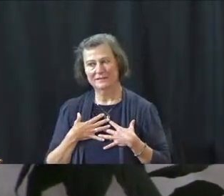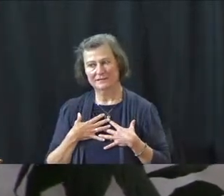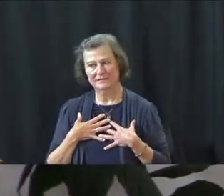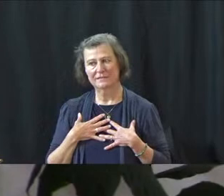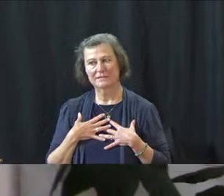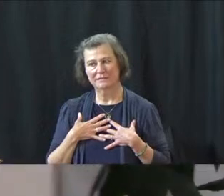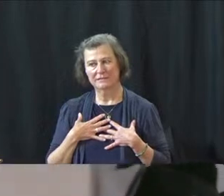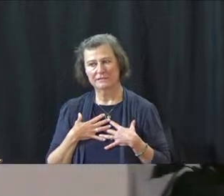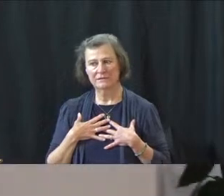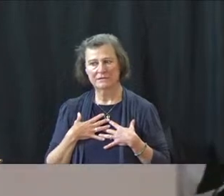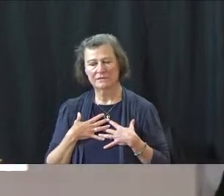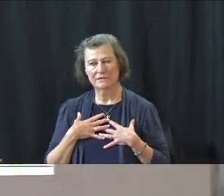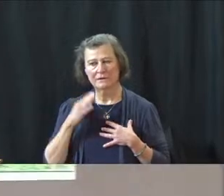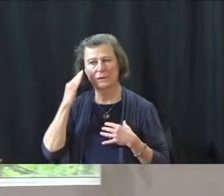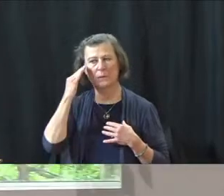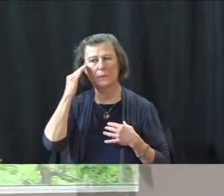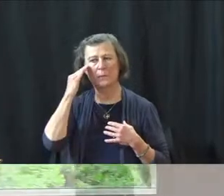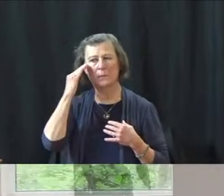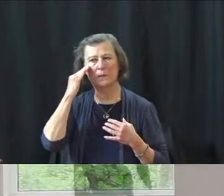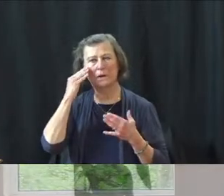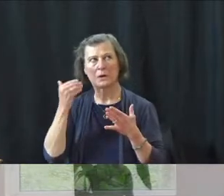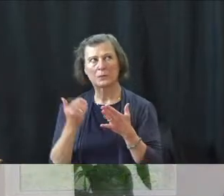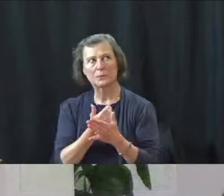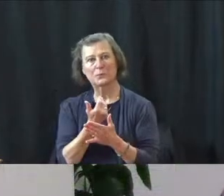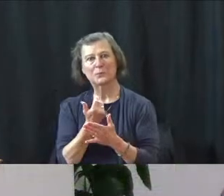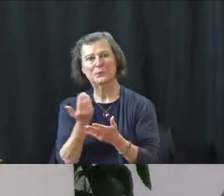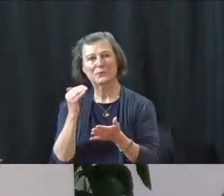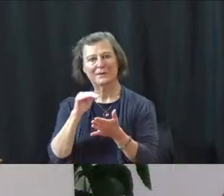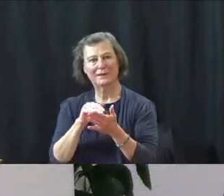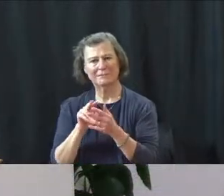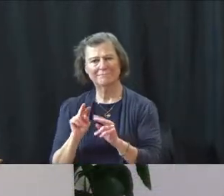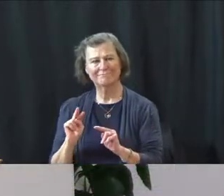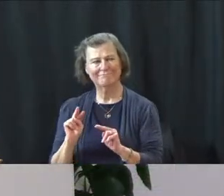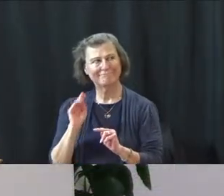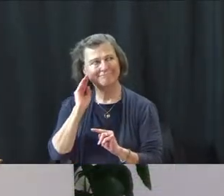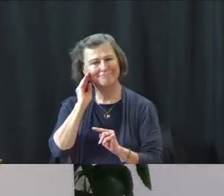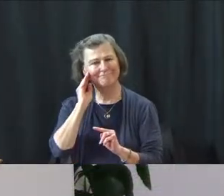and renew your awareness.